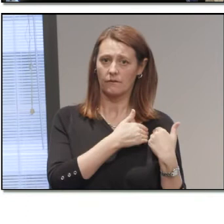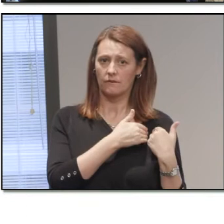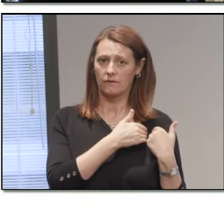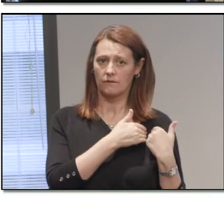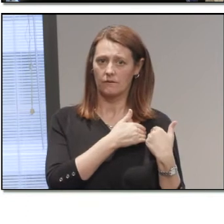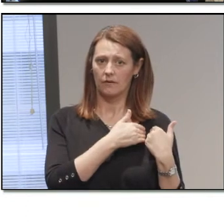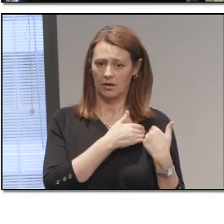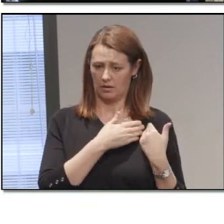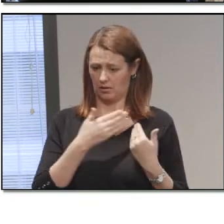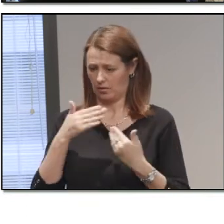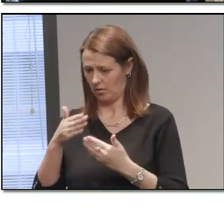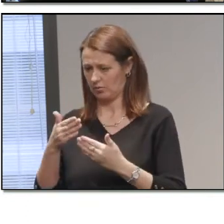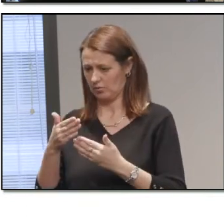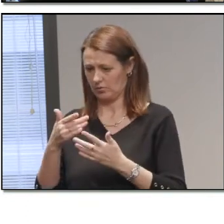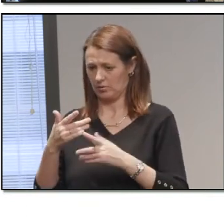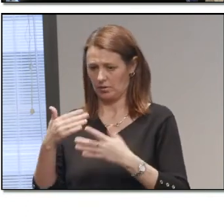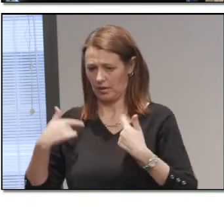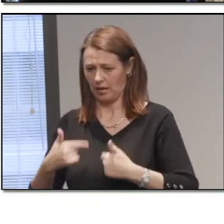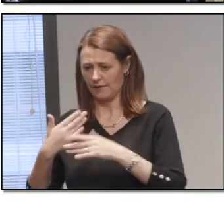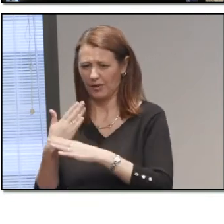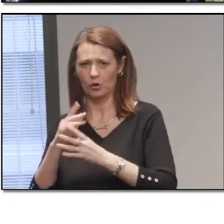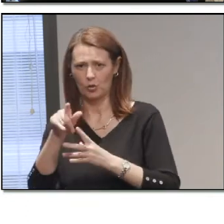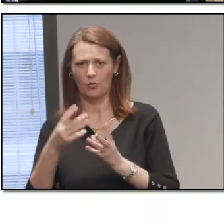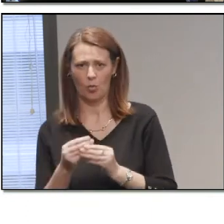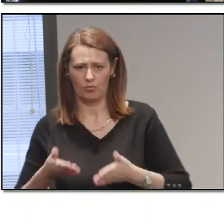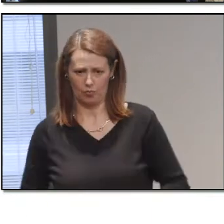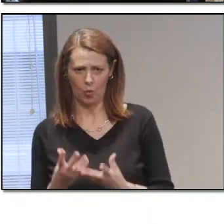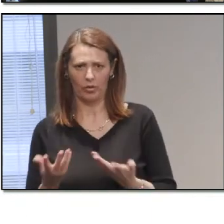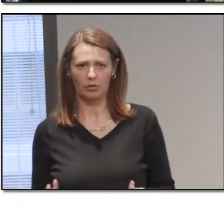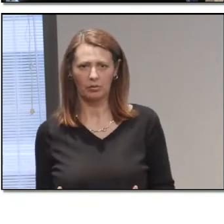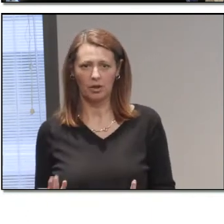the lung function you're born with, so things that affect lung function in early life,